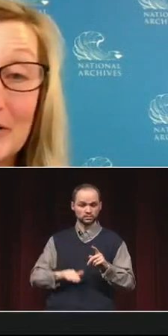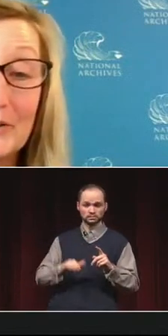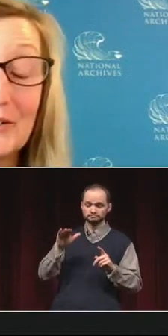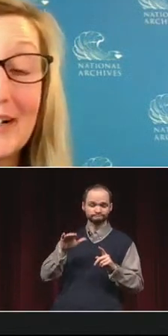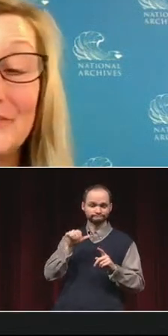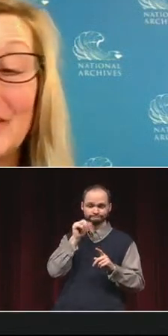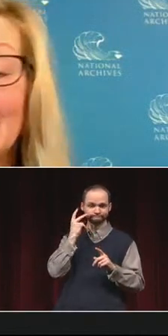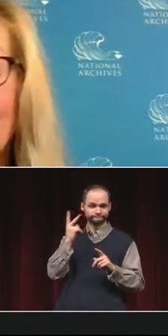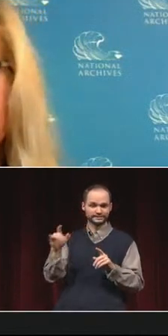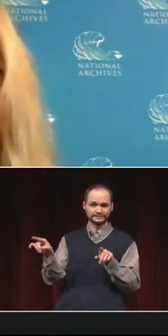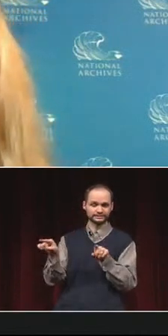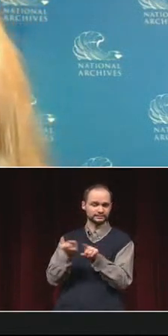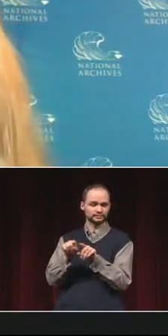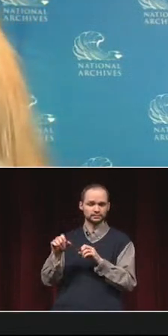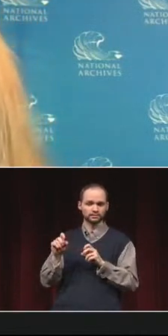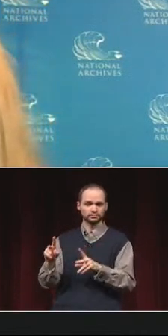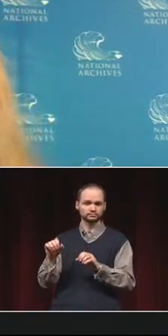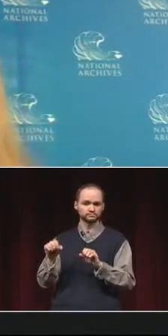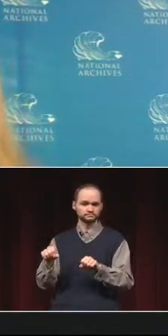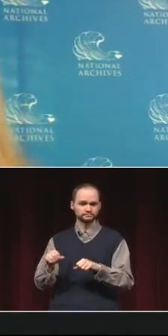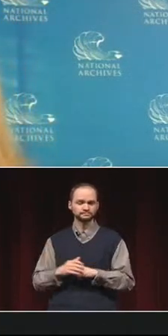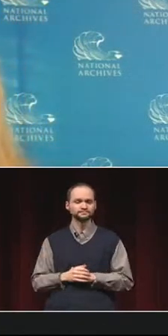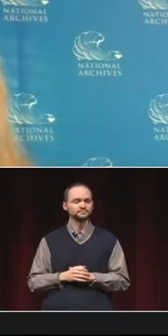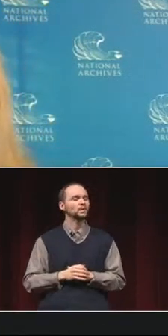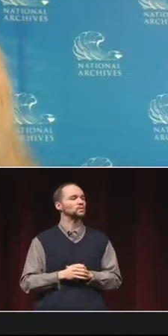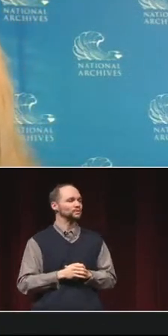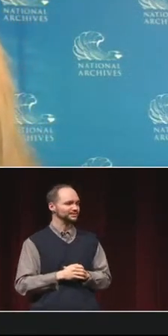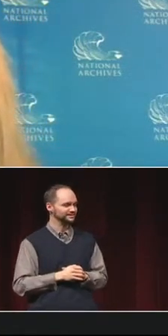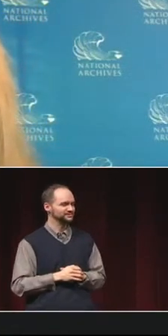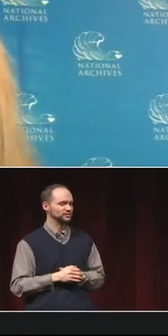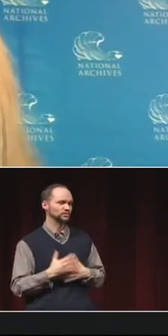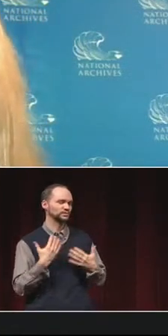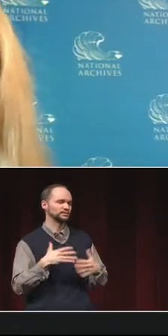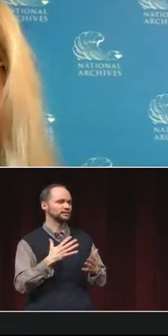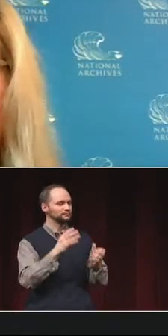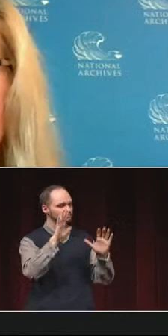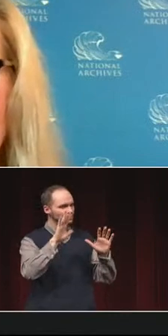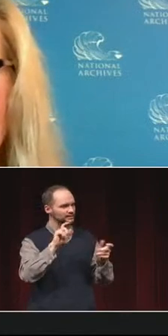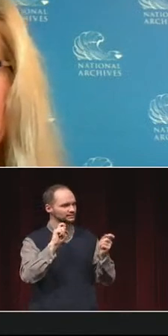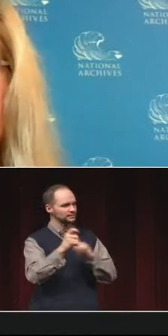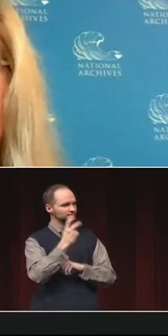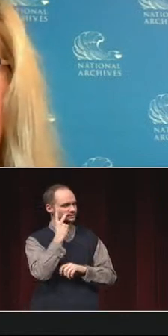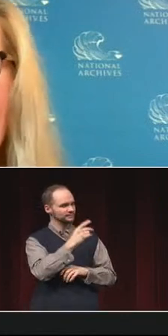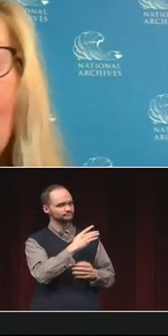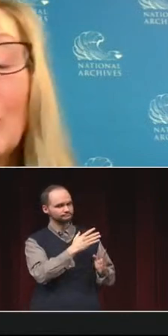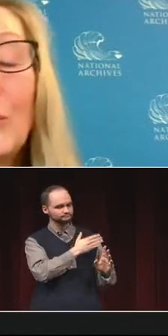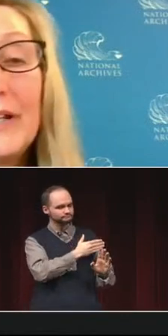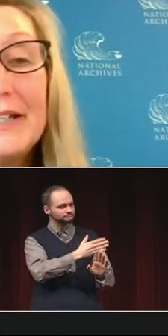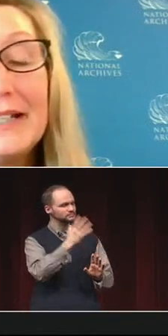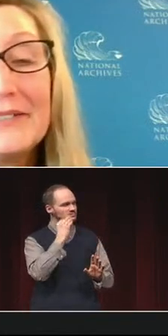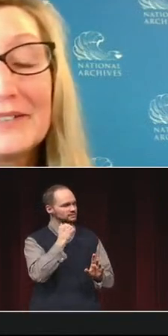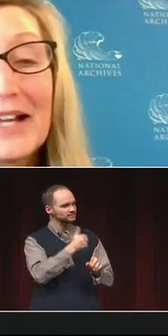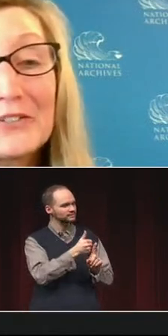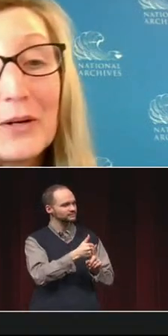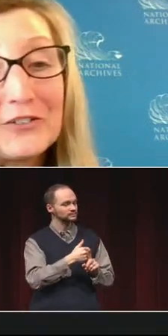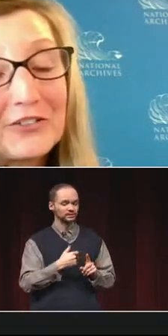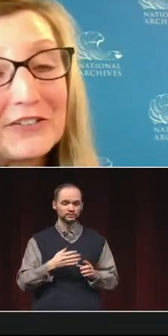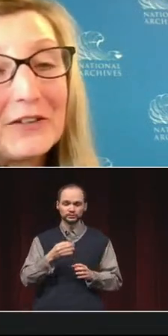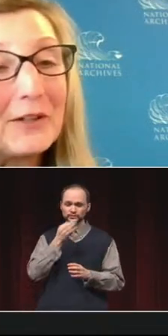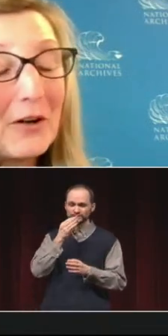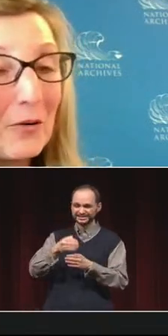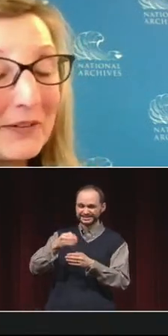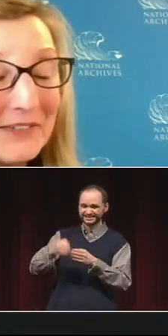your life. And I think we are getting close to the end. And the last question that we always